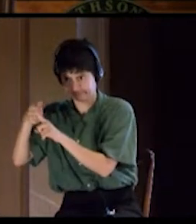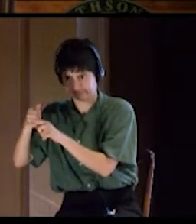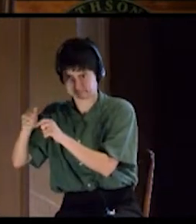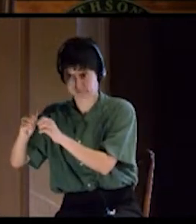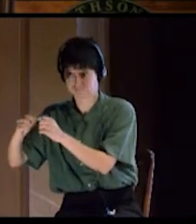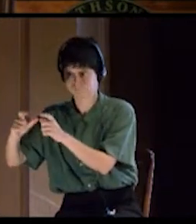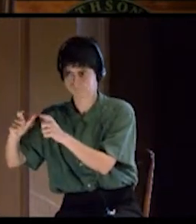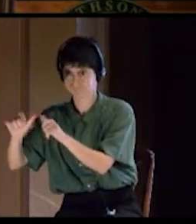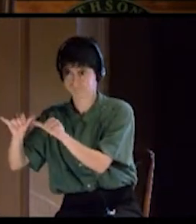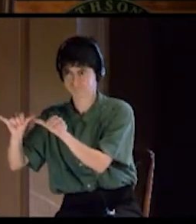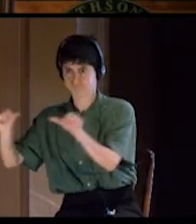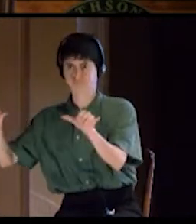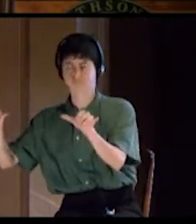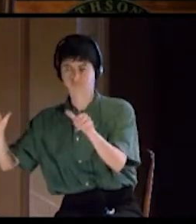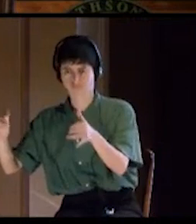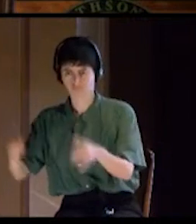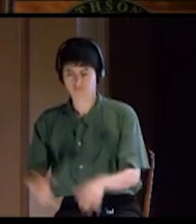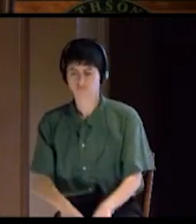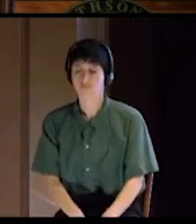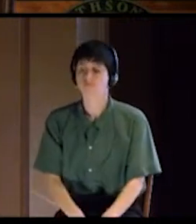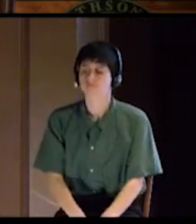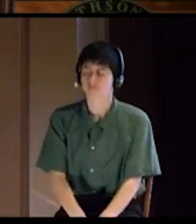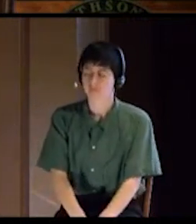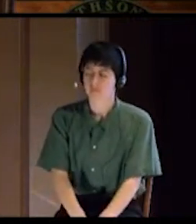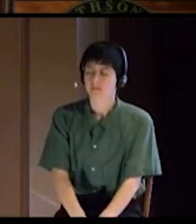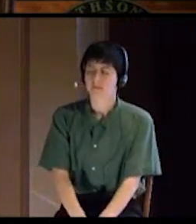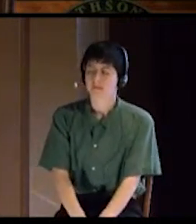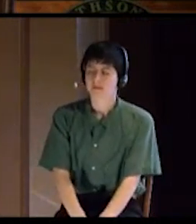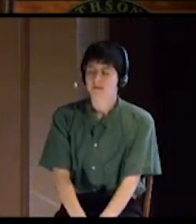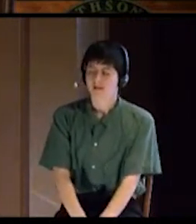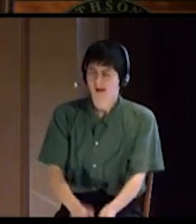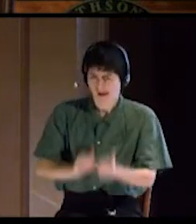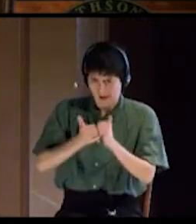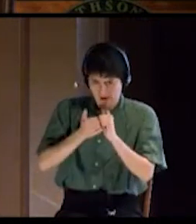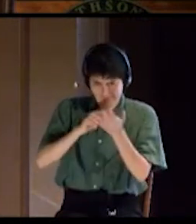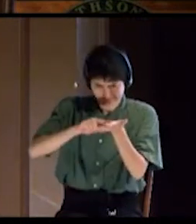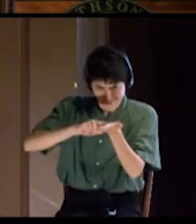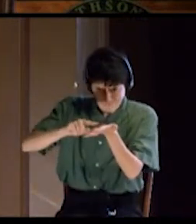So to answer this study, we traveled to a lot of different museums, including the one here